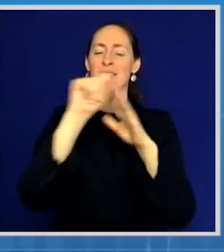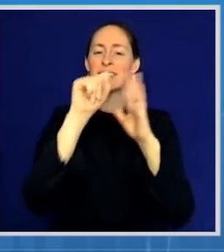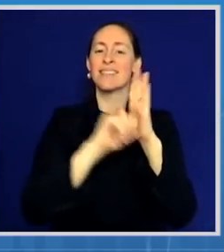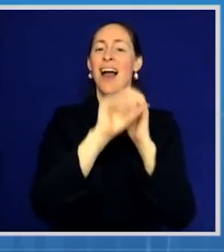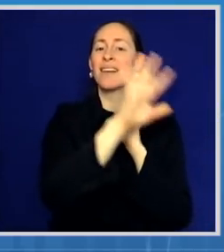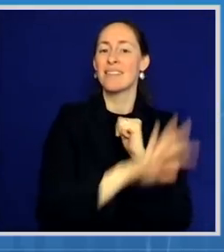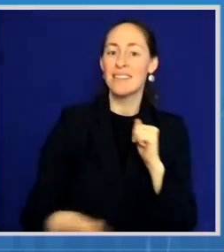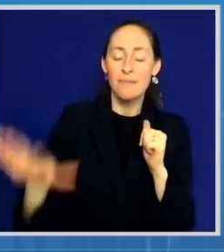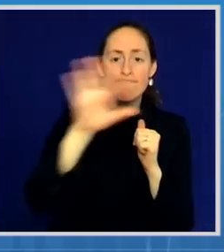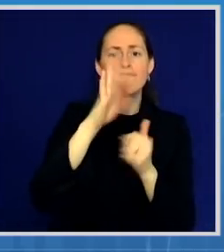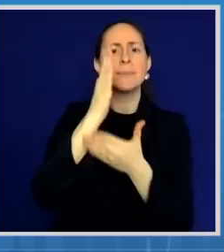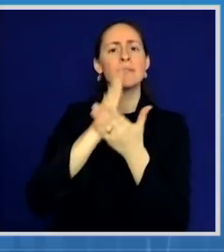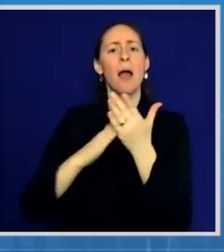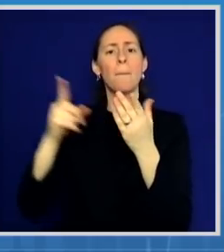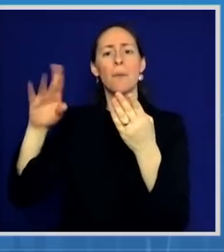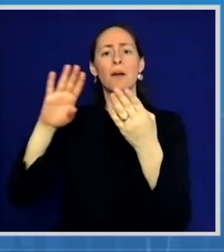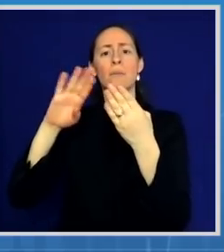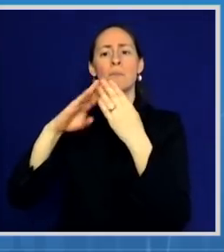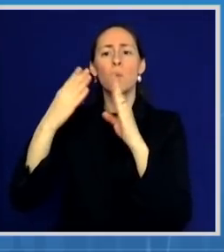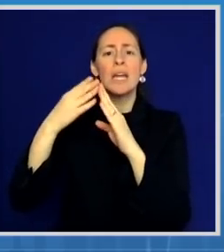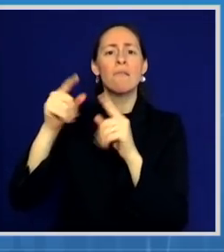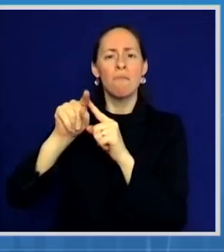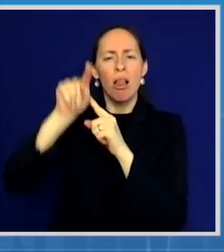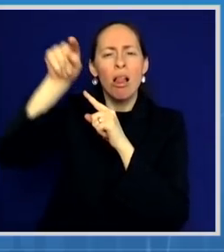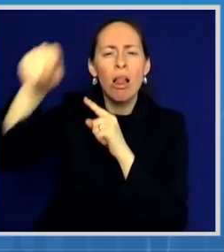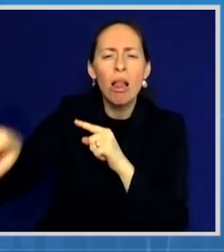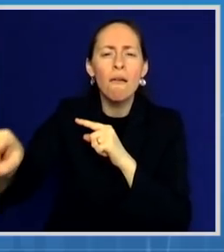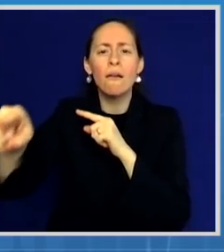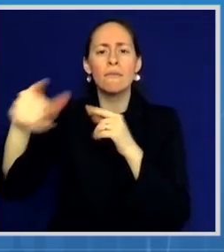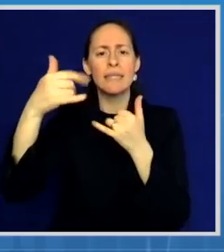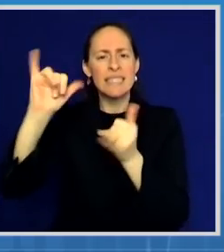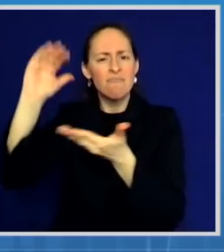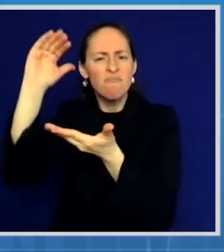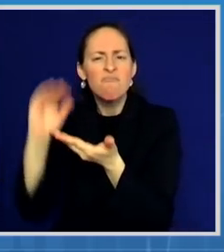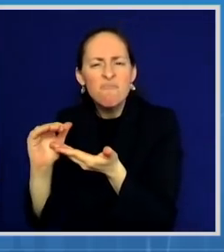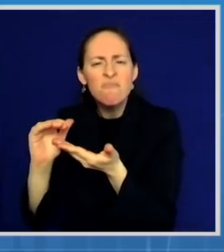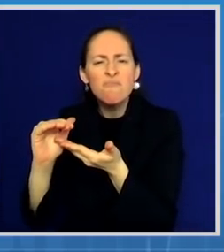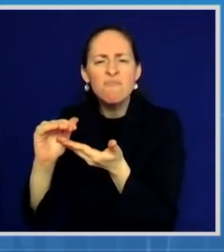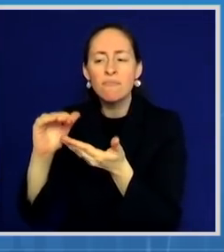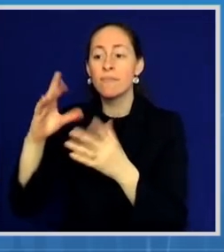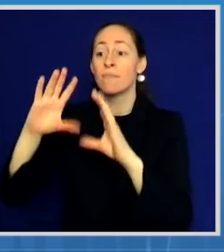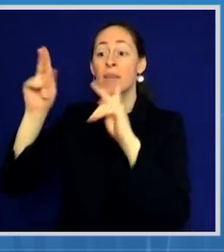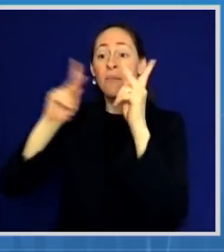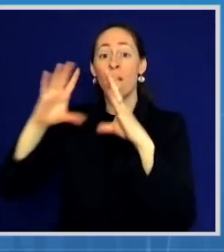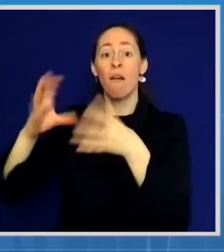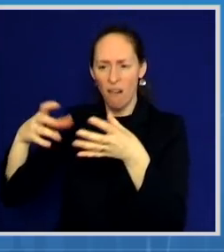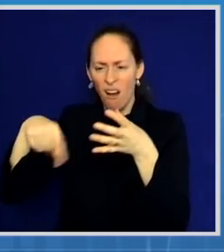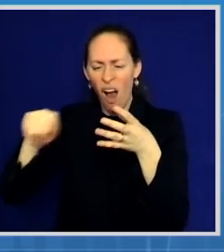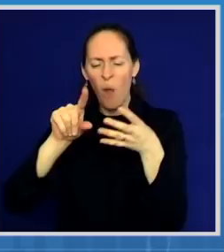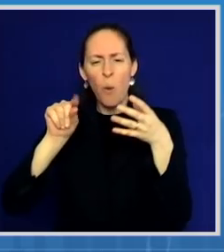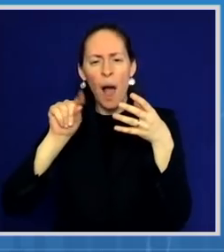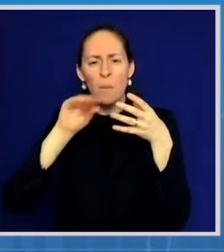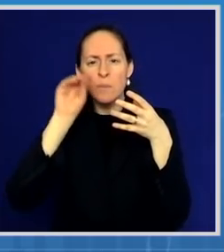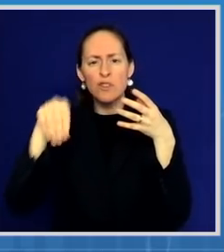still have fewer than 20 percent of their population vaccinated. You guys have talked about the community core,